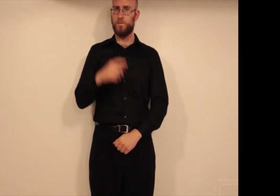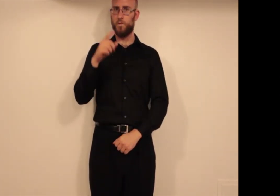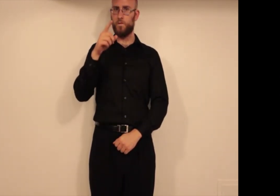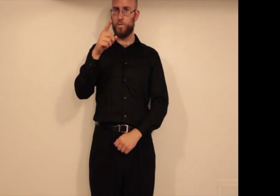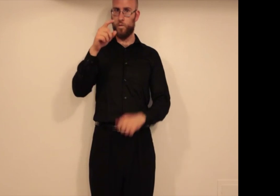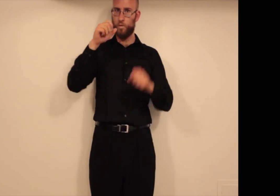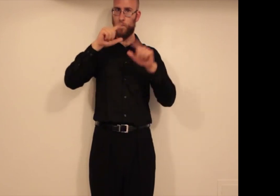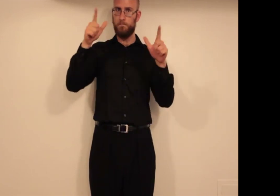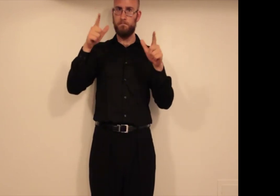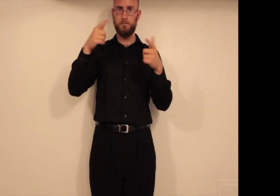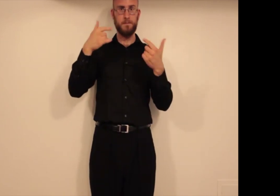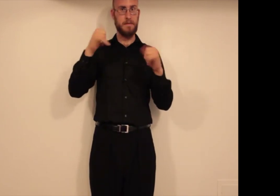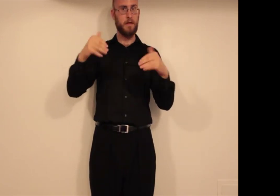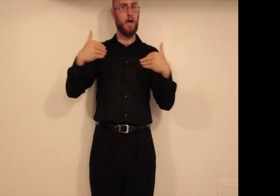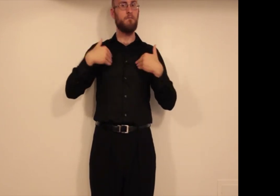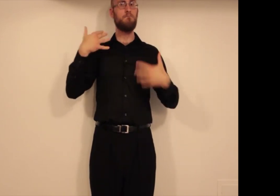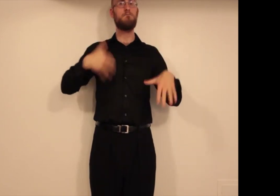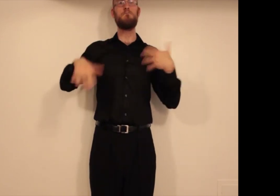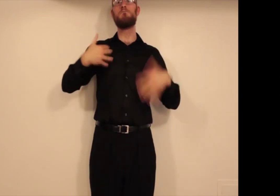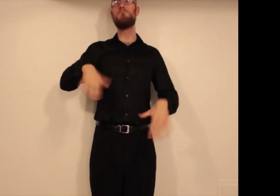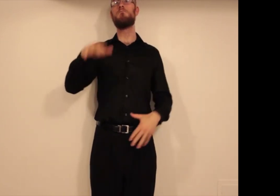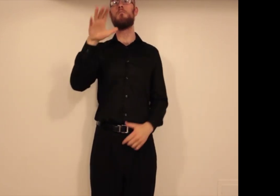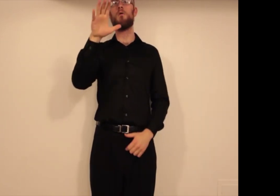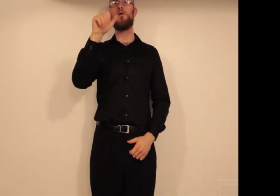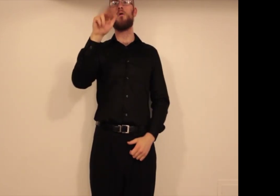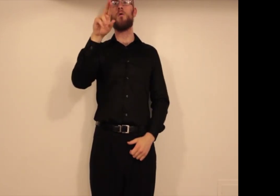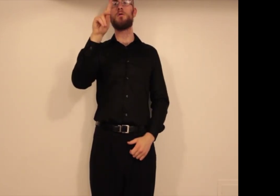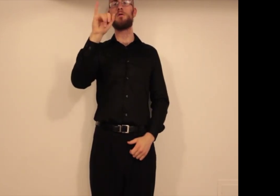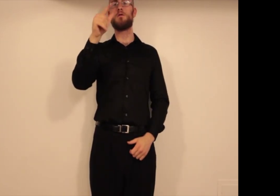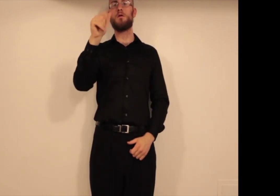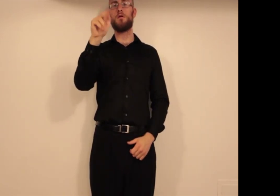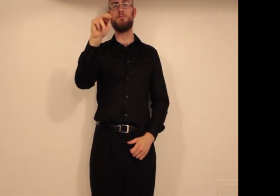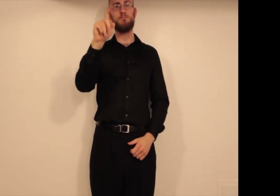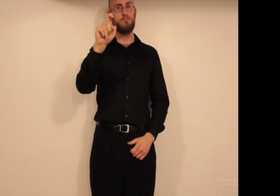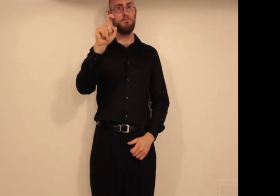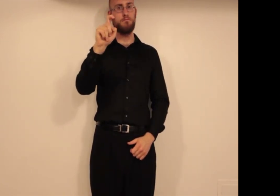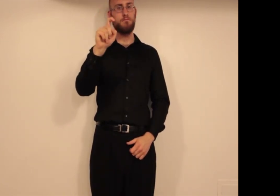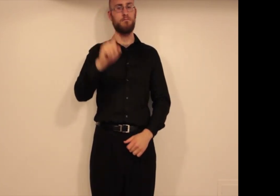Were you wearing your cardigan?